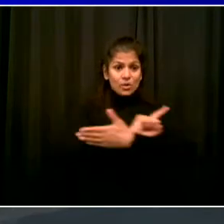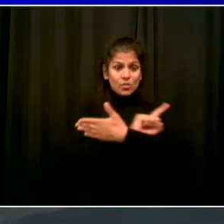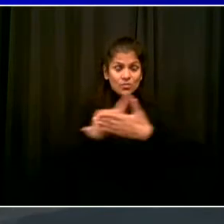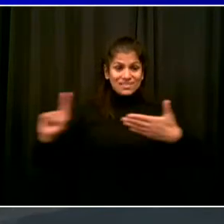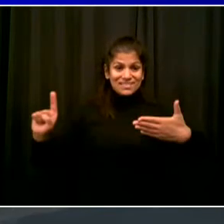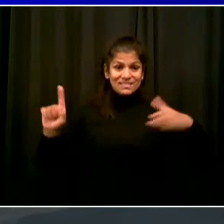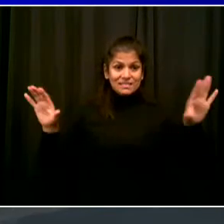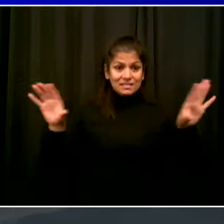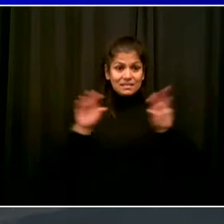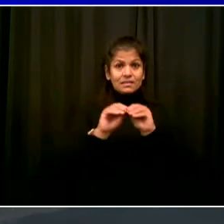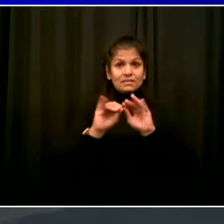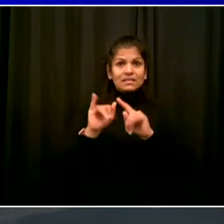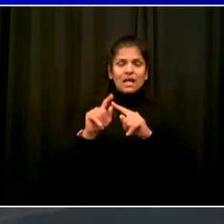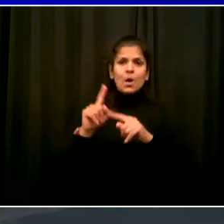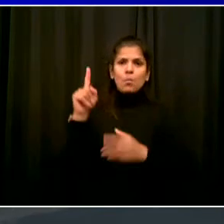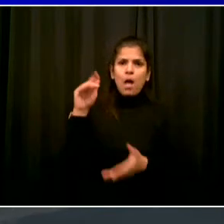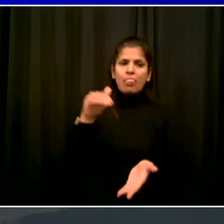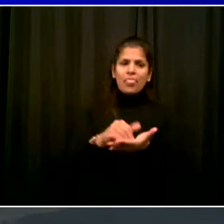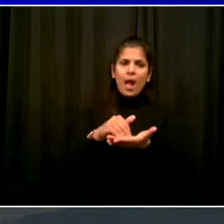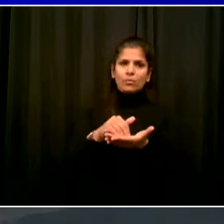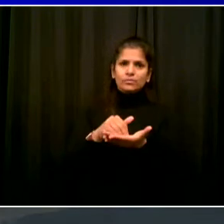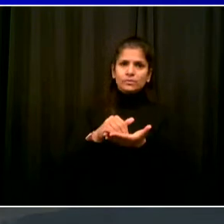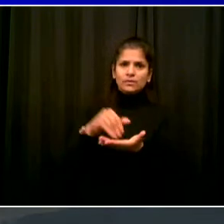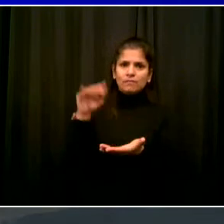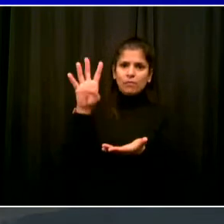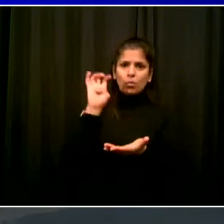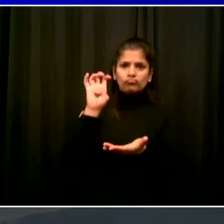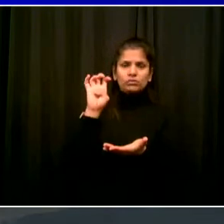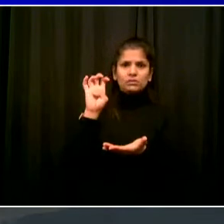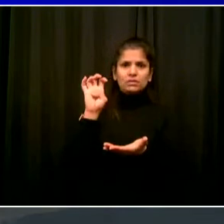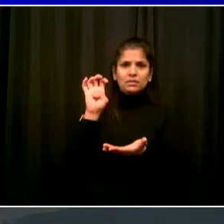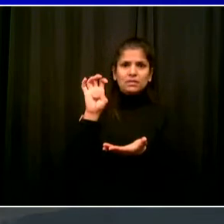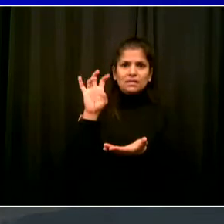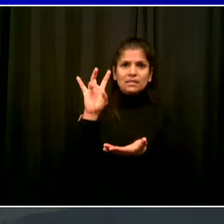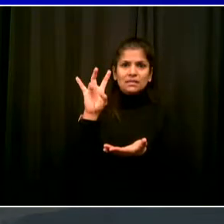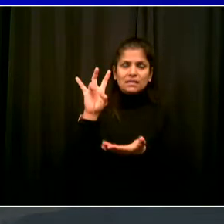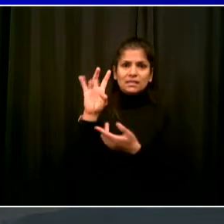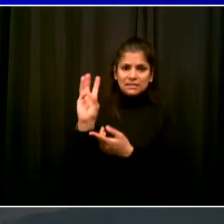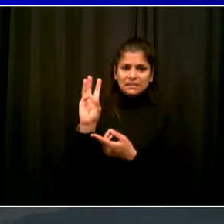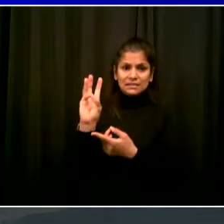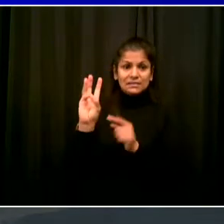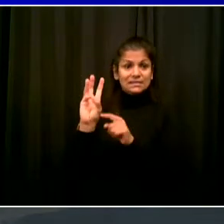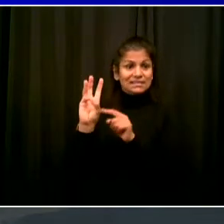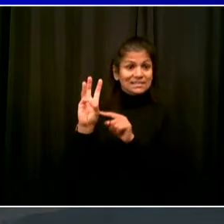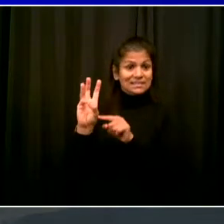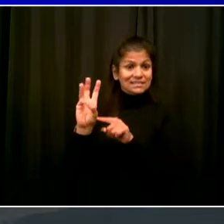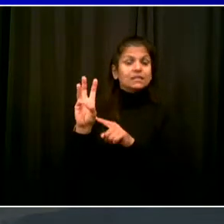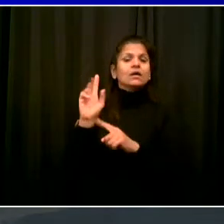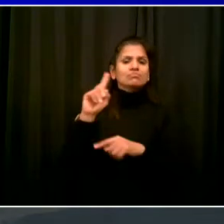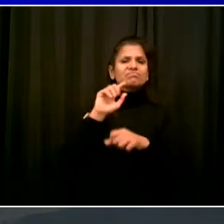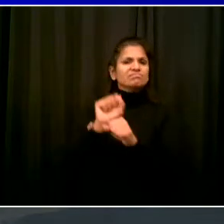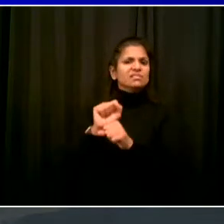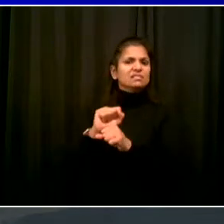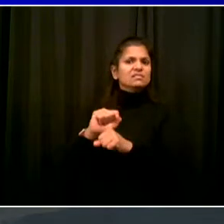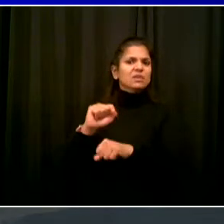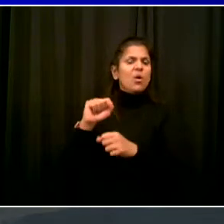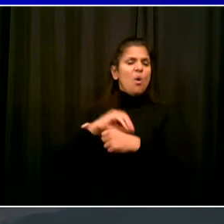NEW REPORTED CASES ON A SSVEENN-DAY AVERAGE, THRESHOLD,